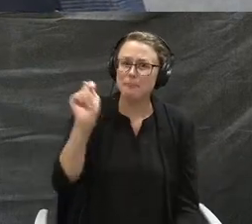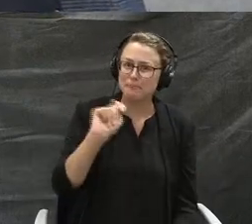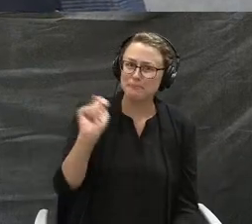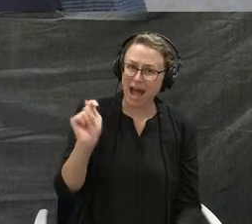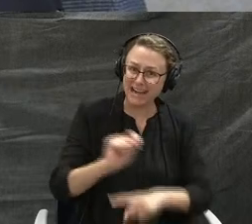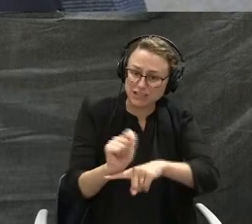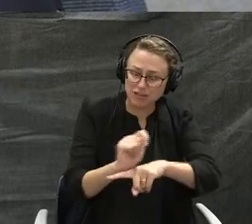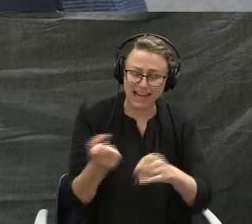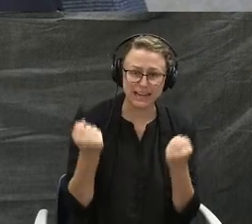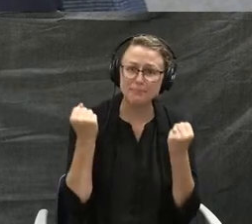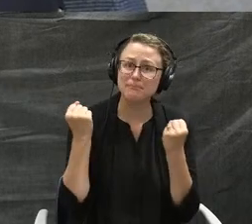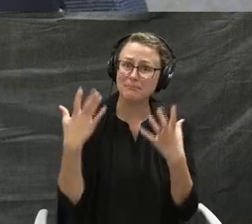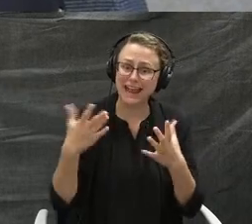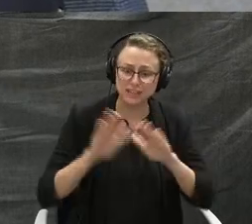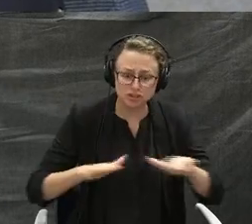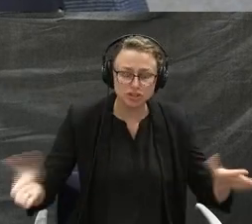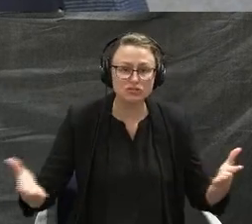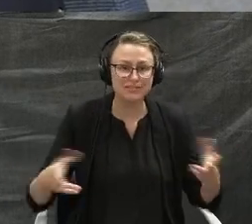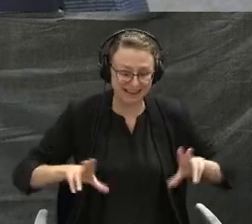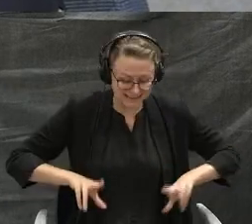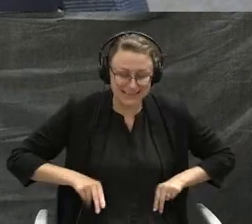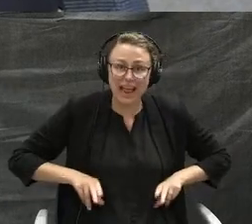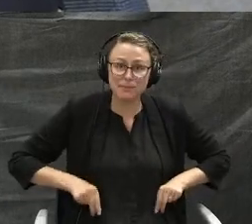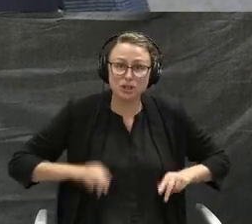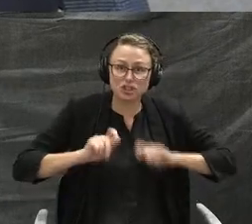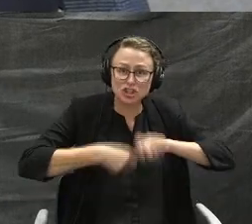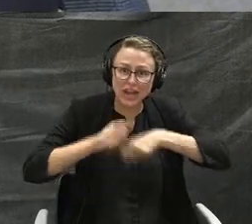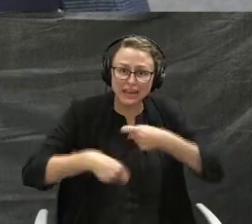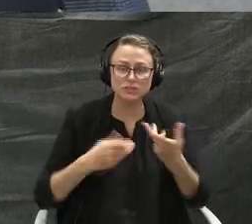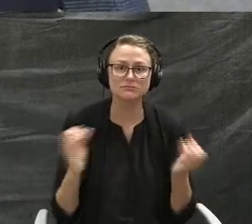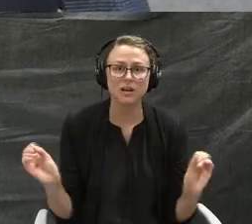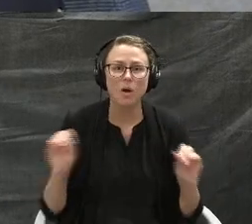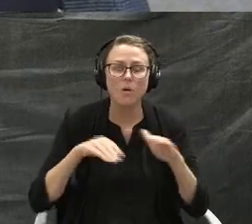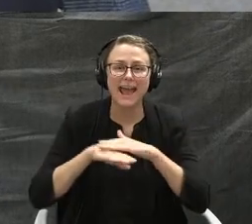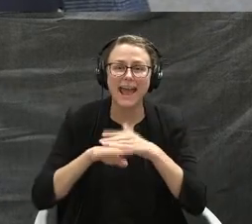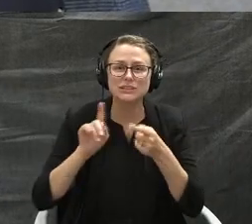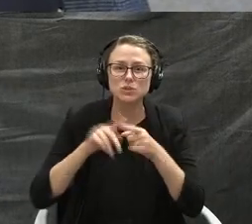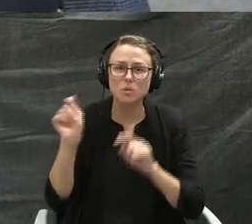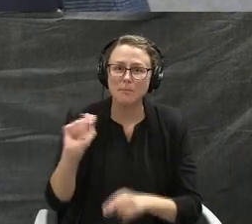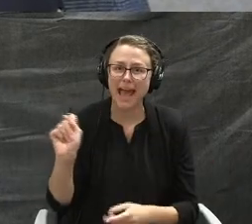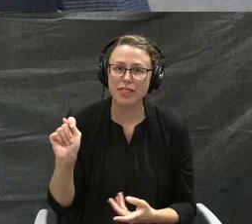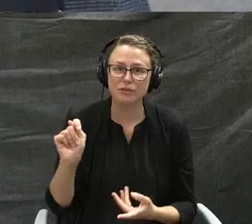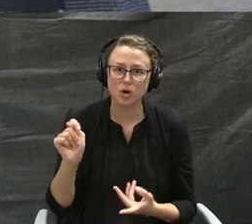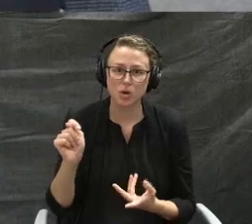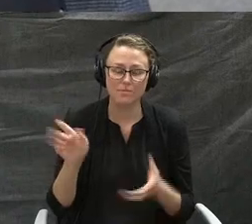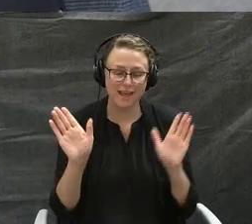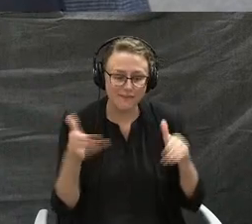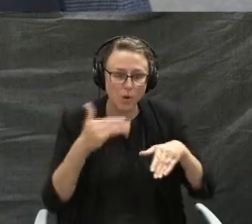which includes changing diapers, yet we have no access to a bathroom that is purely for this programs use other people